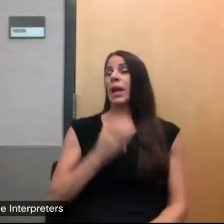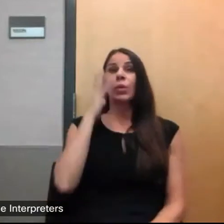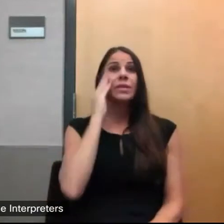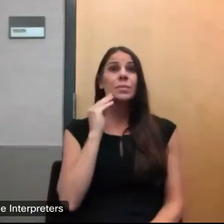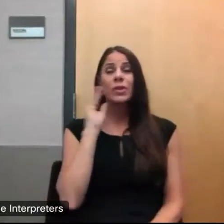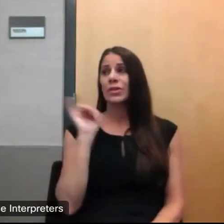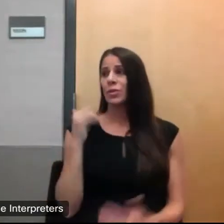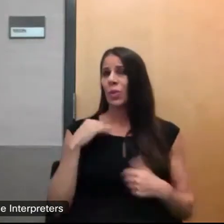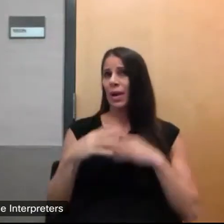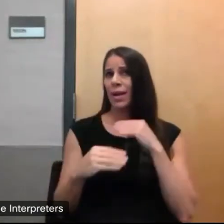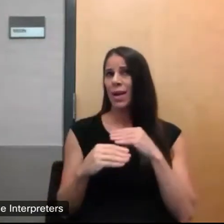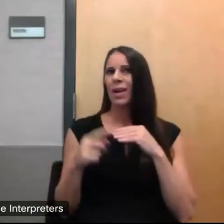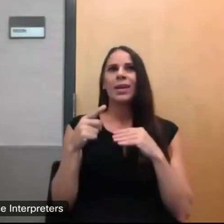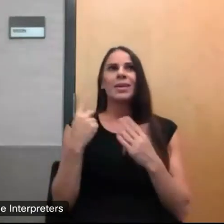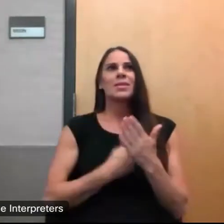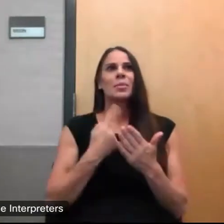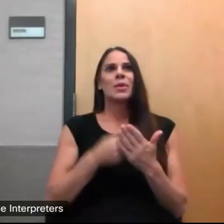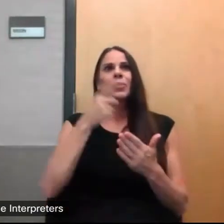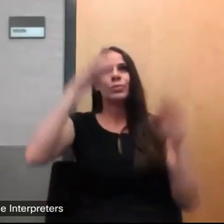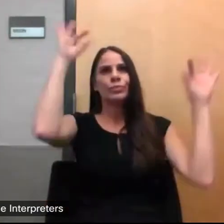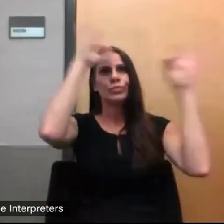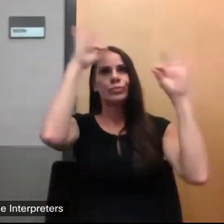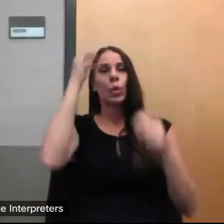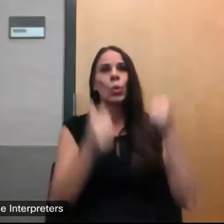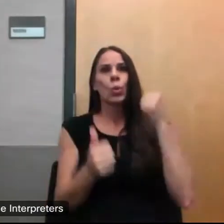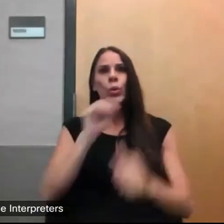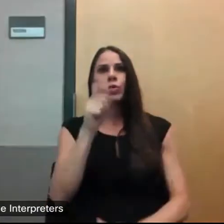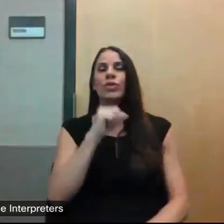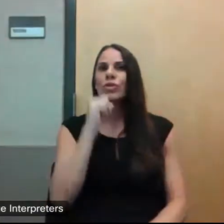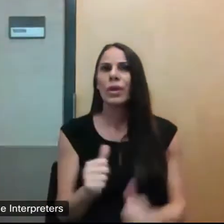even know what questions you're not asking cause we we pulled we were doing a community